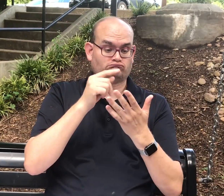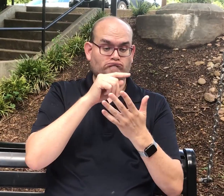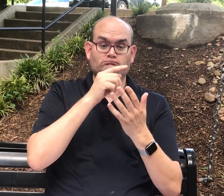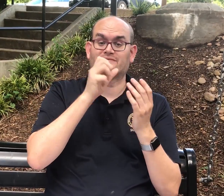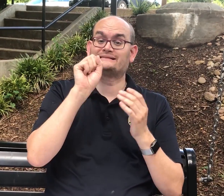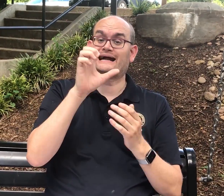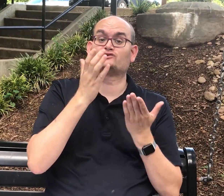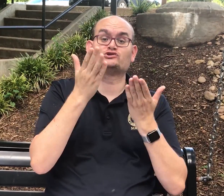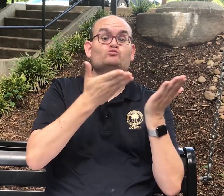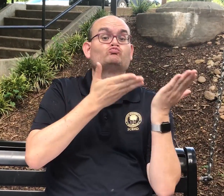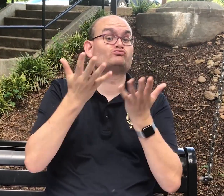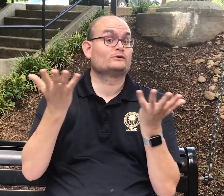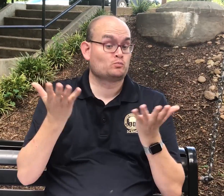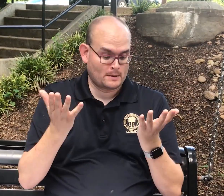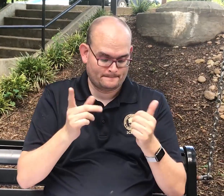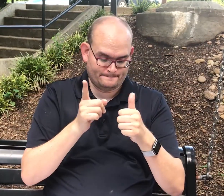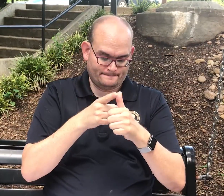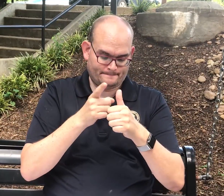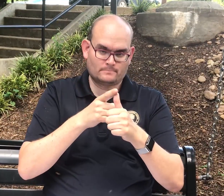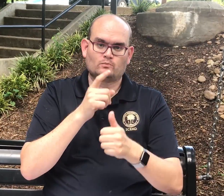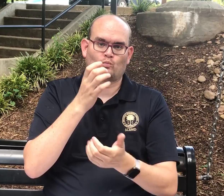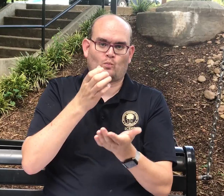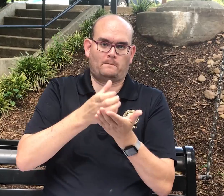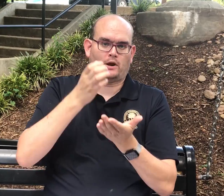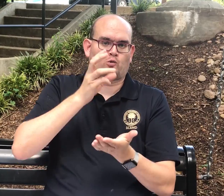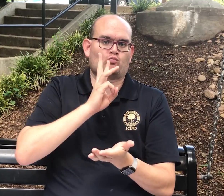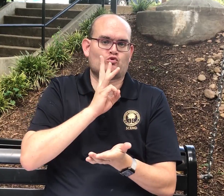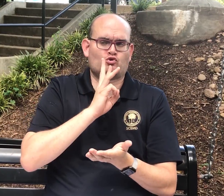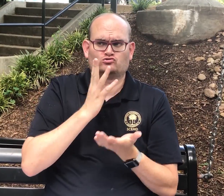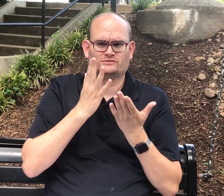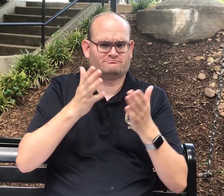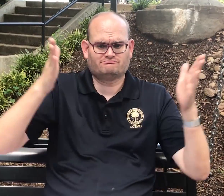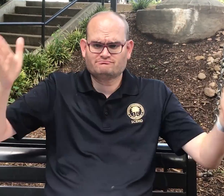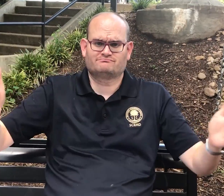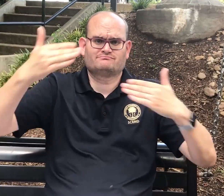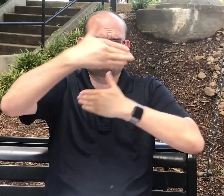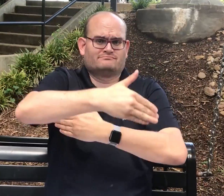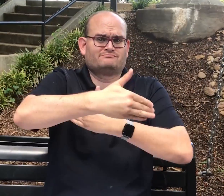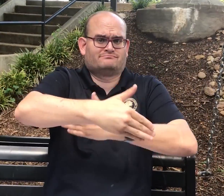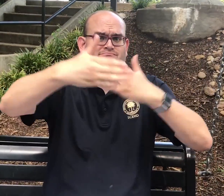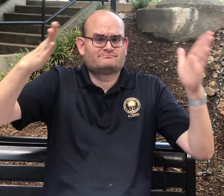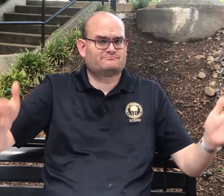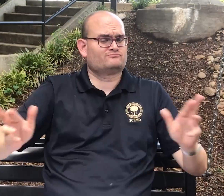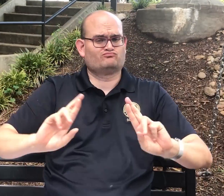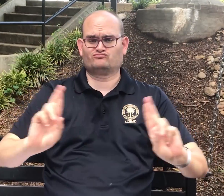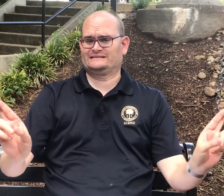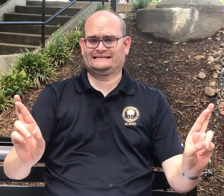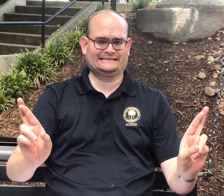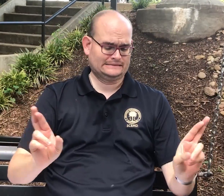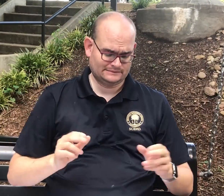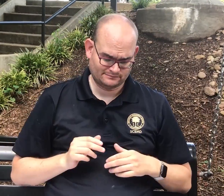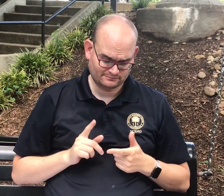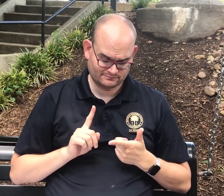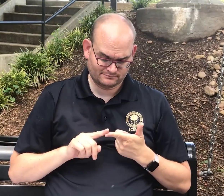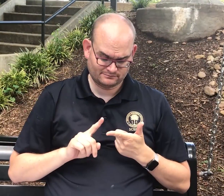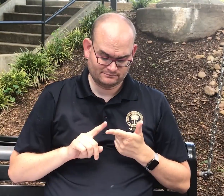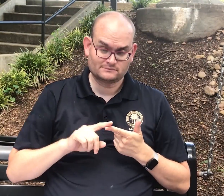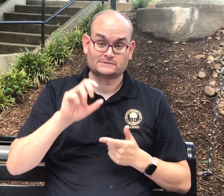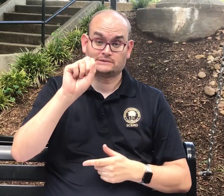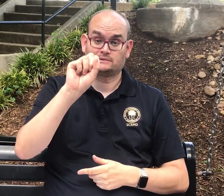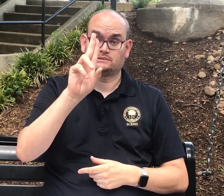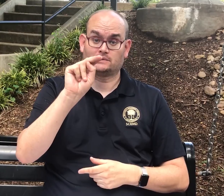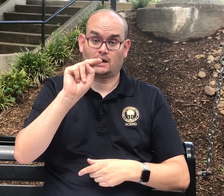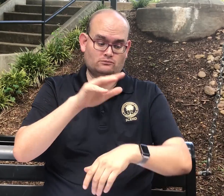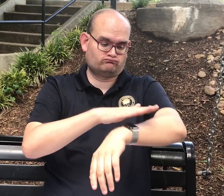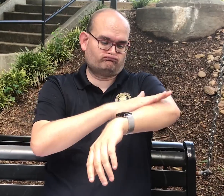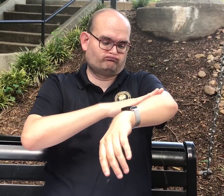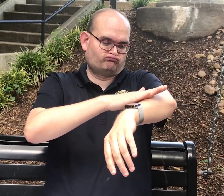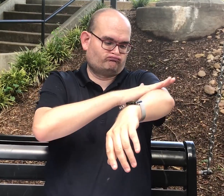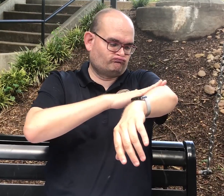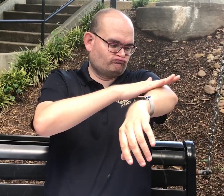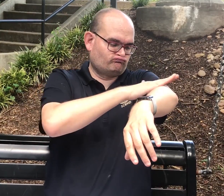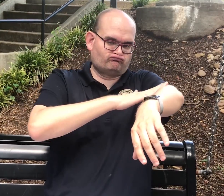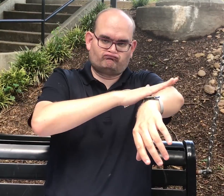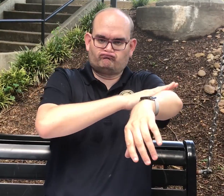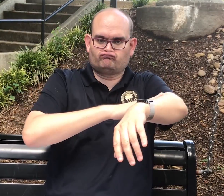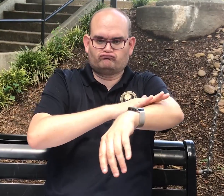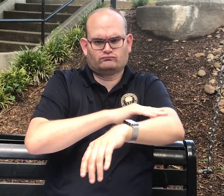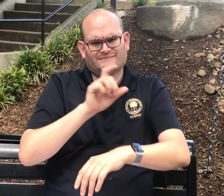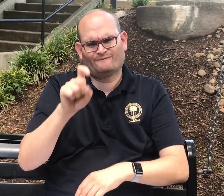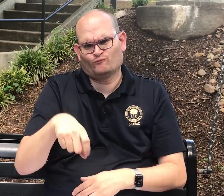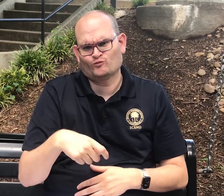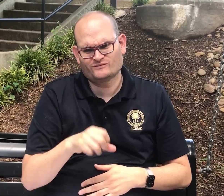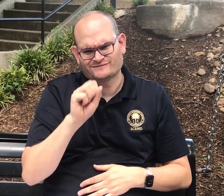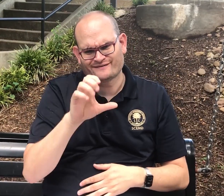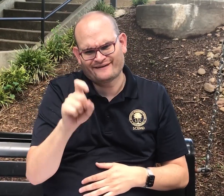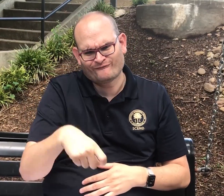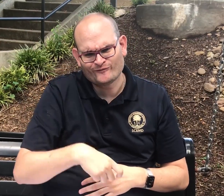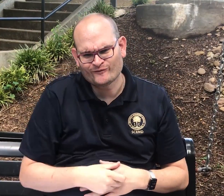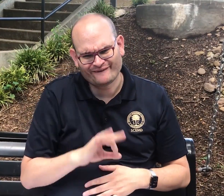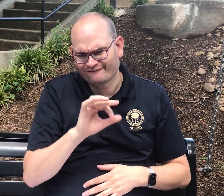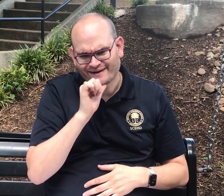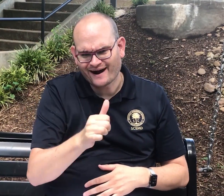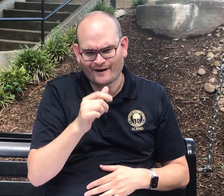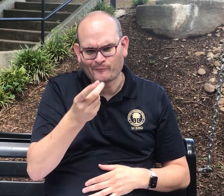SCEMD RECOMMENDS BOTTLED WATER FOR HYDRATION AND SUNSCREEN TO PREVENT SUNBURN, ESPECIALLY HERE IN THE SOUTH